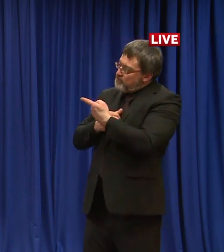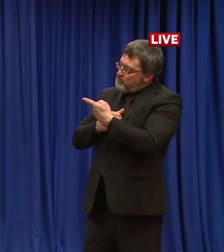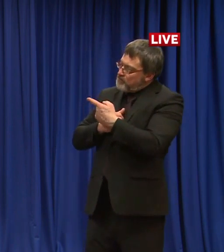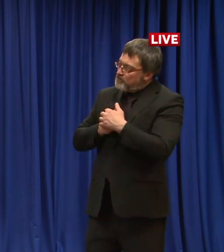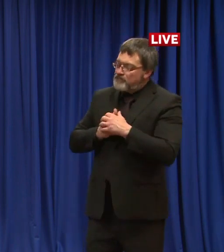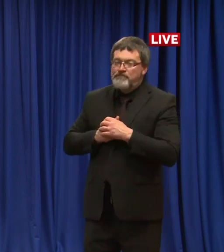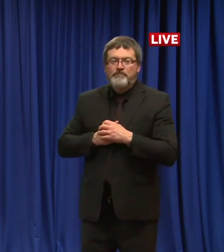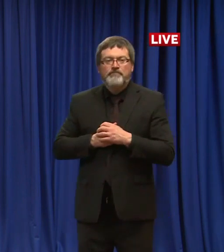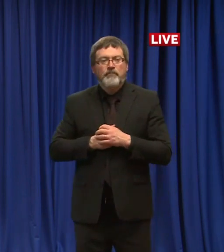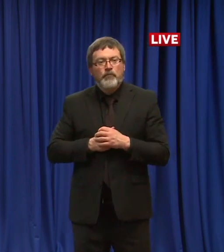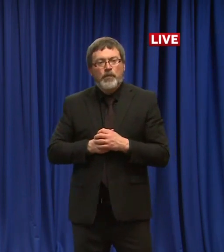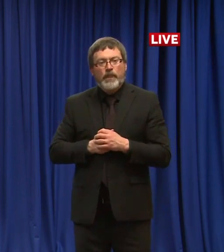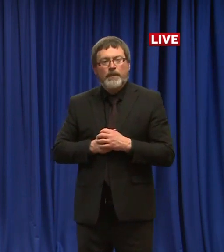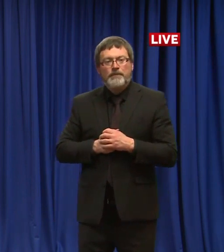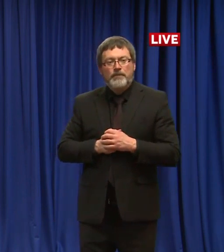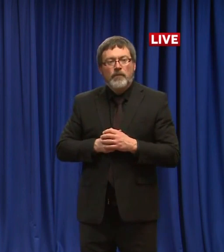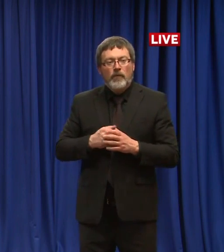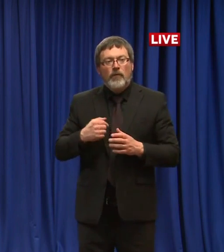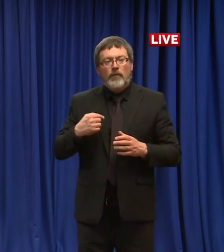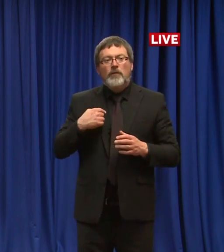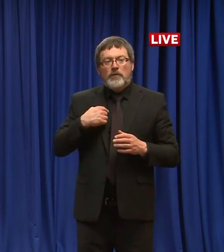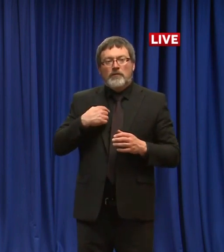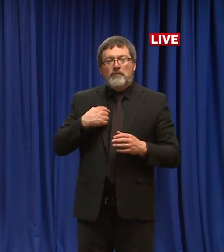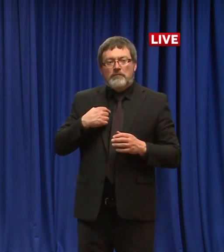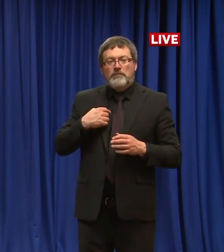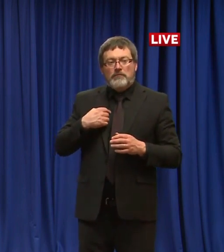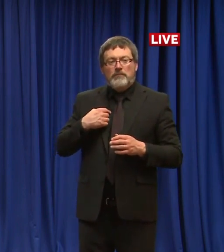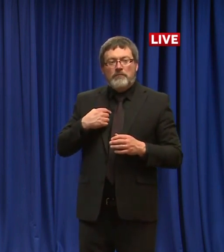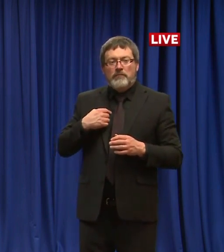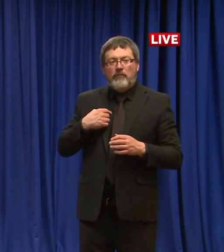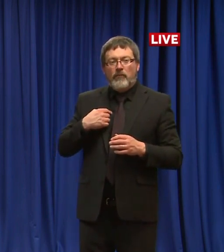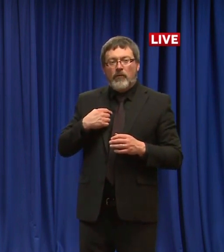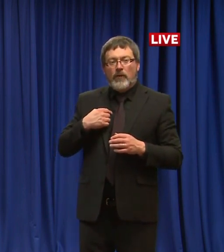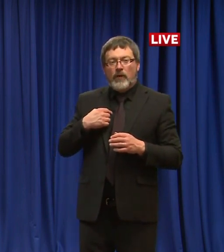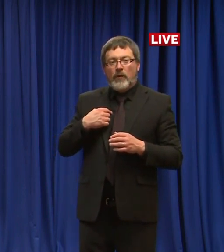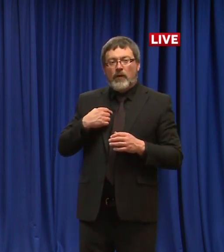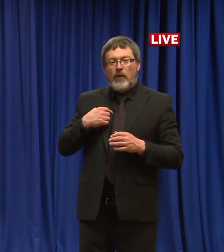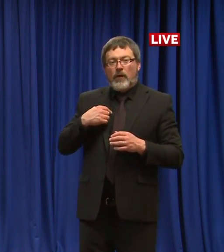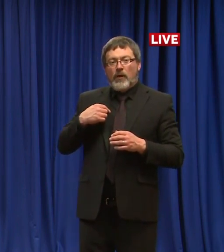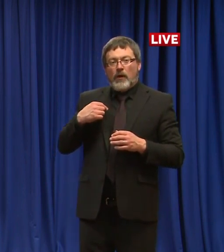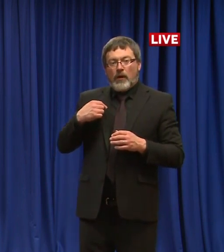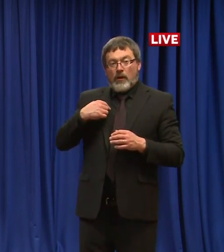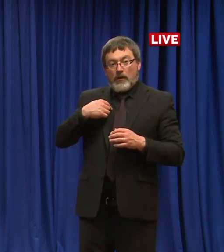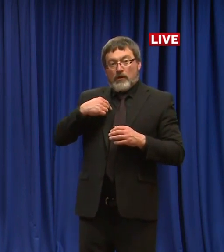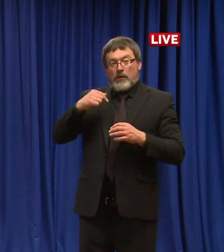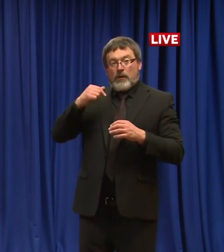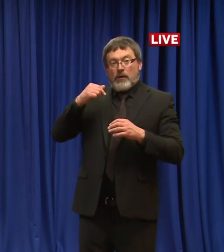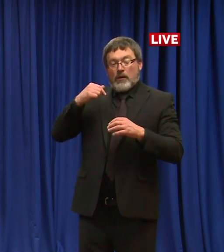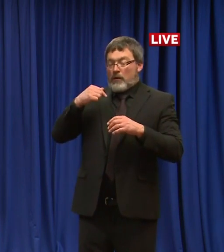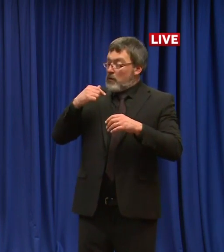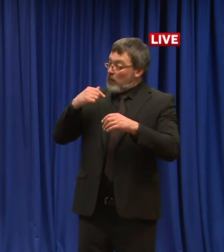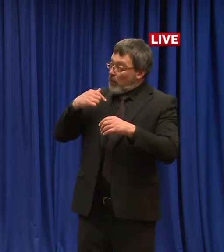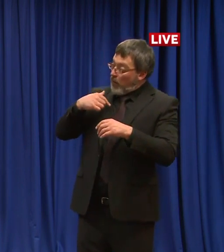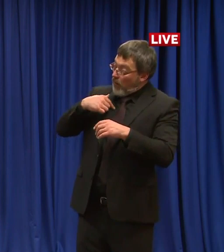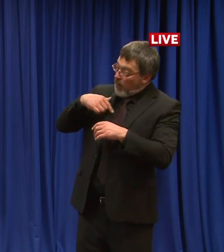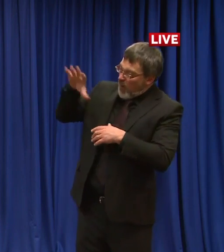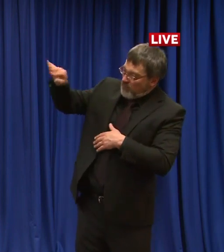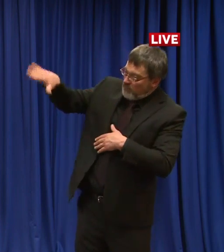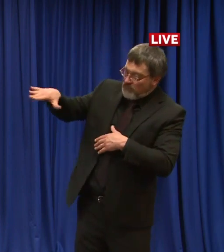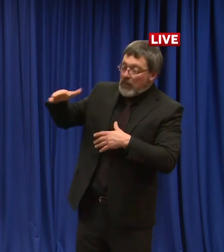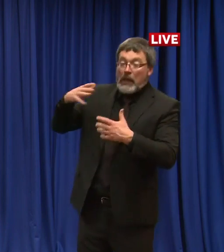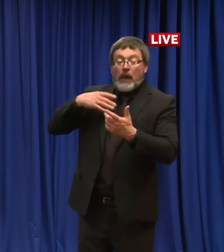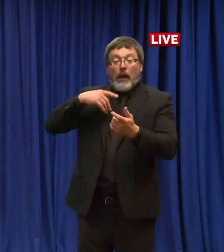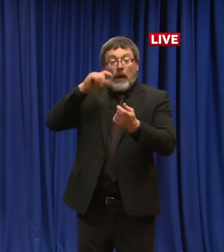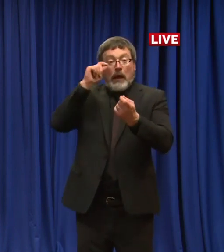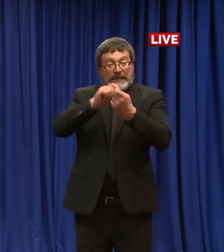I JUST MESSED WITH THE SCREEN THERE AND I THINK THERE IS AN EXACT NUMBER OR TIMELINE RIGHT AS I MENTIONED.